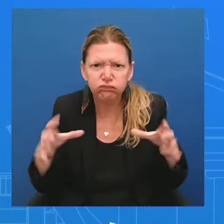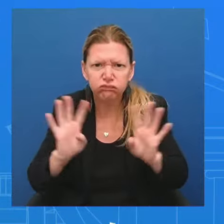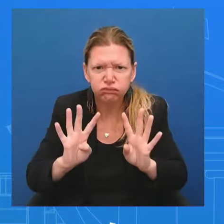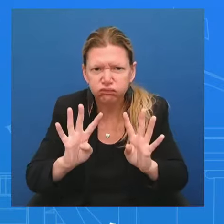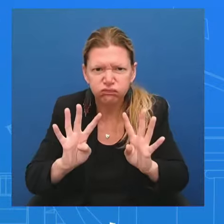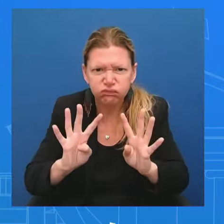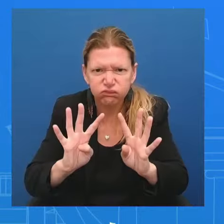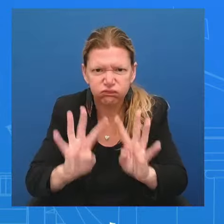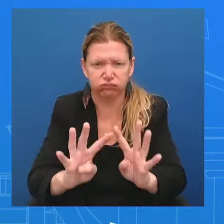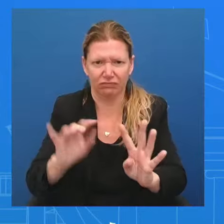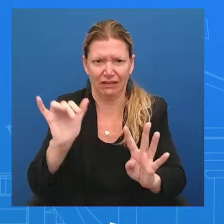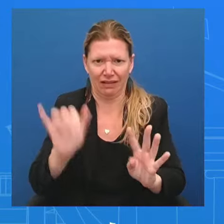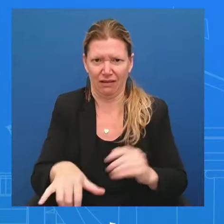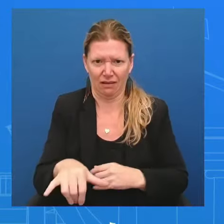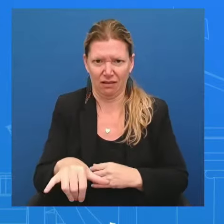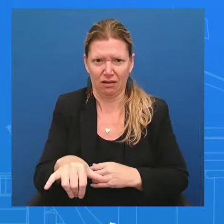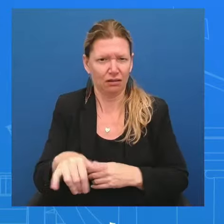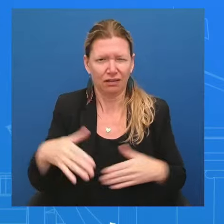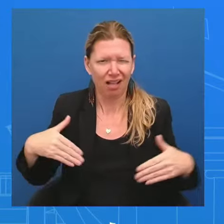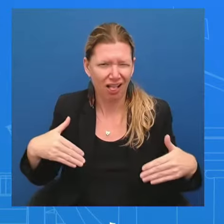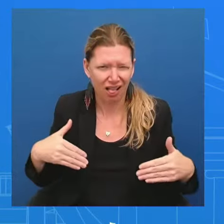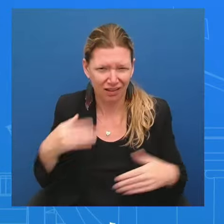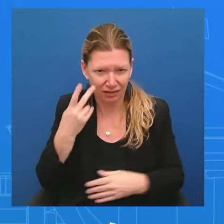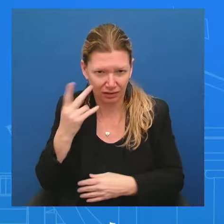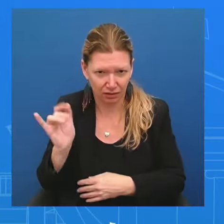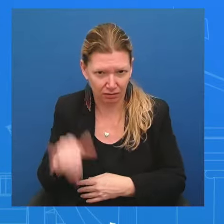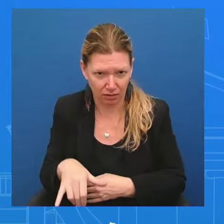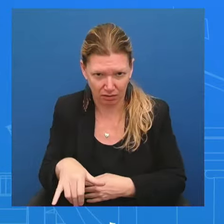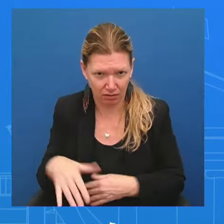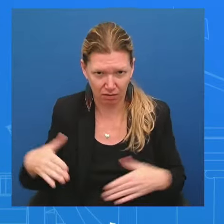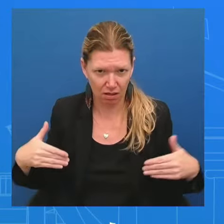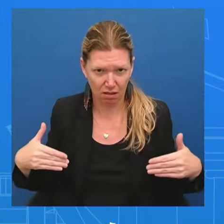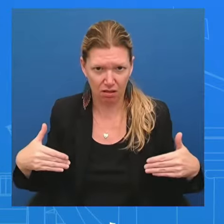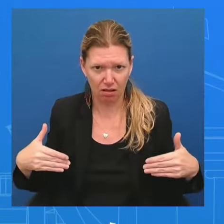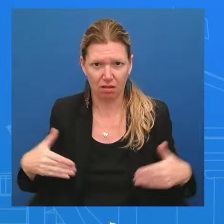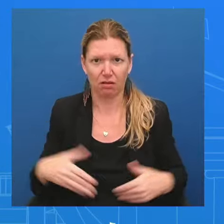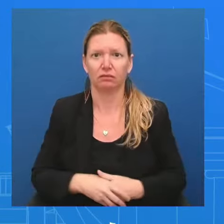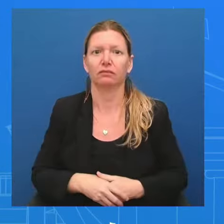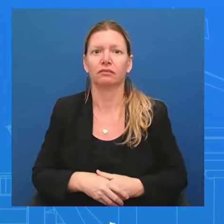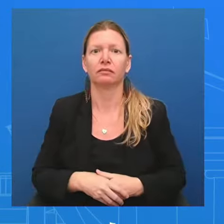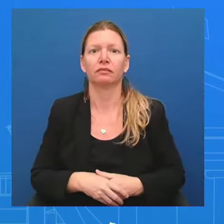The Press: And then one last thing on a strike today, 21 people, at least 21 people killed in a strike